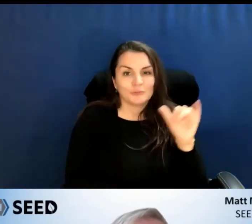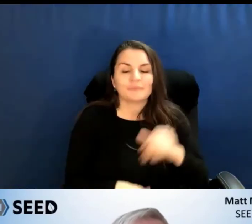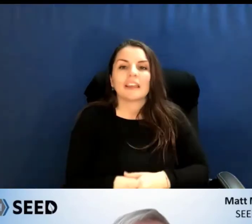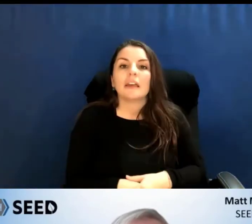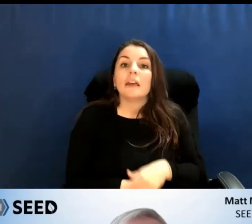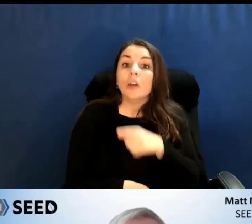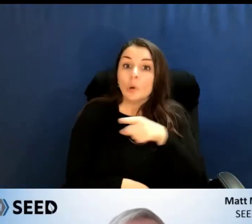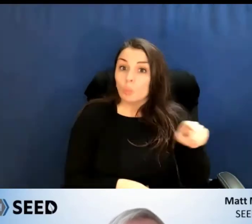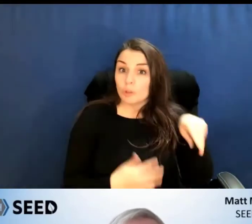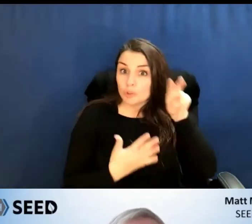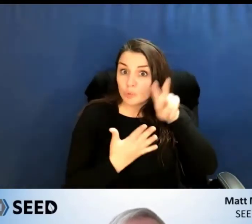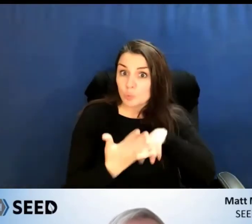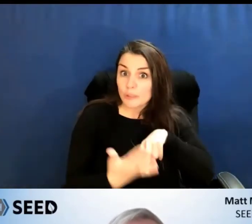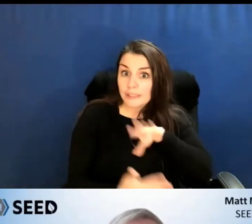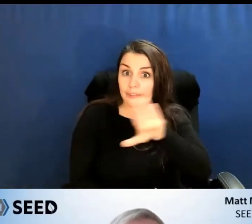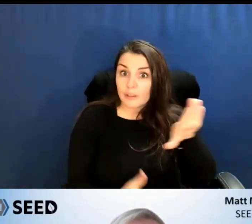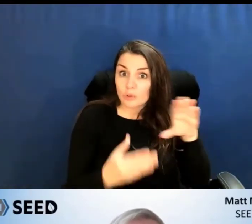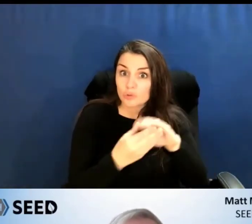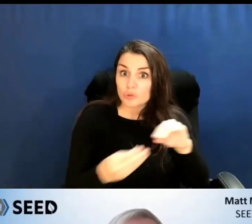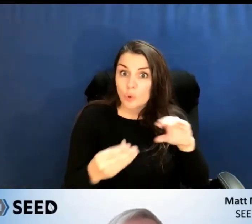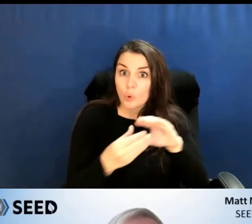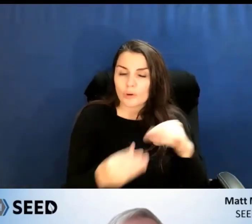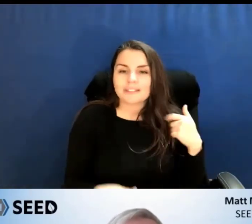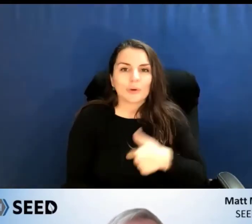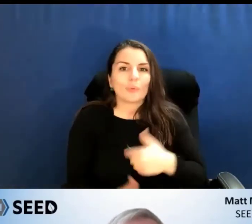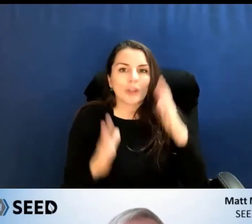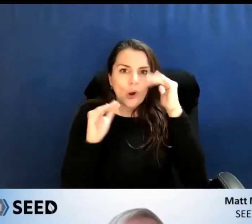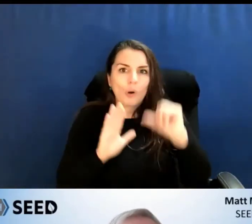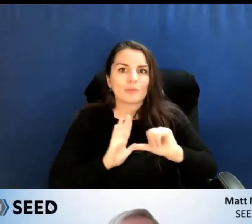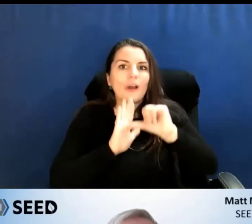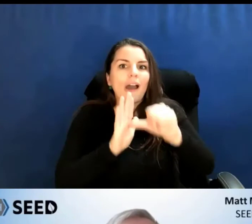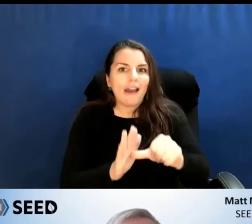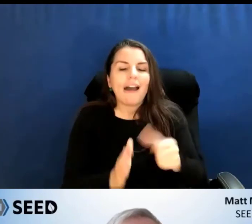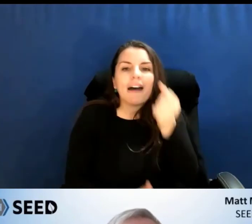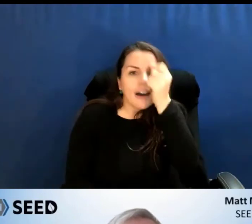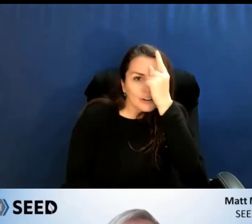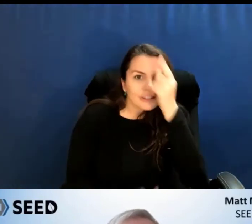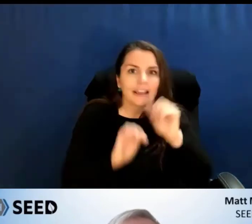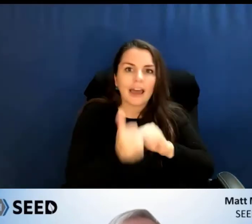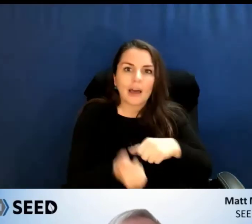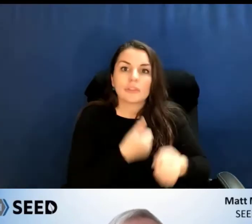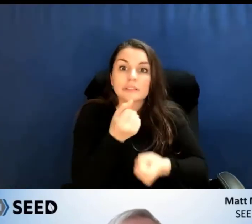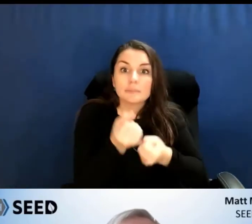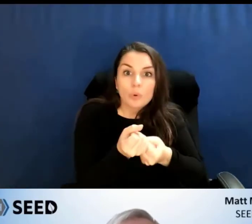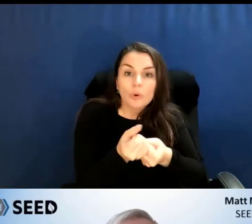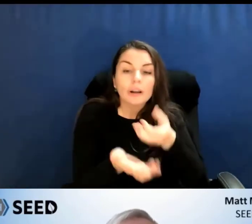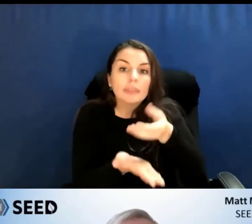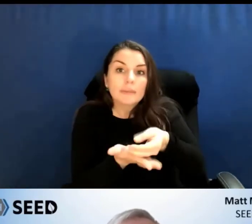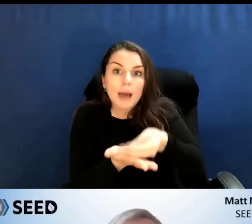we're really hoping they give you an impression of how the support, how the money and support that we provide